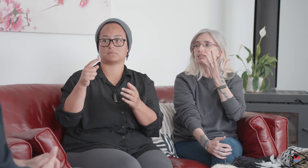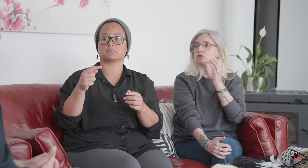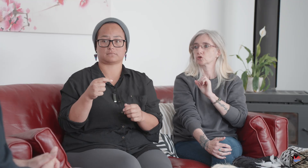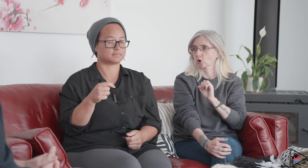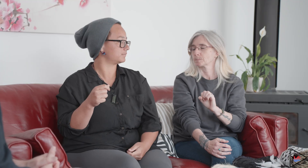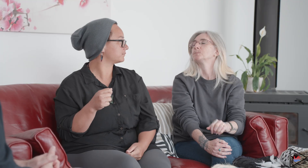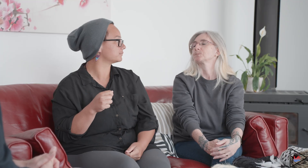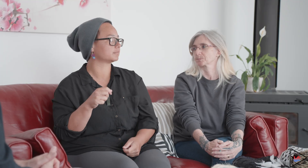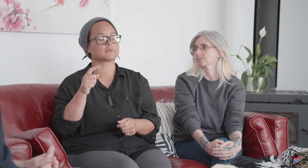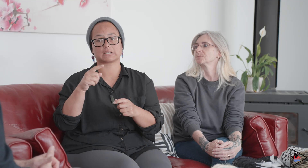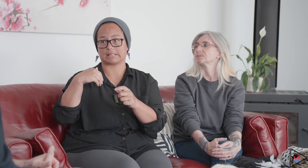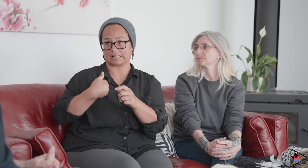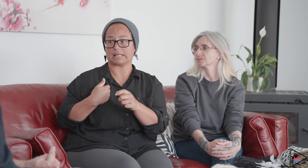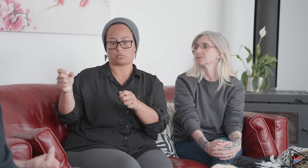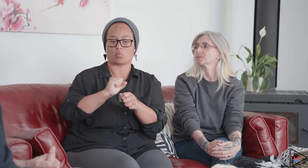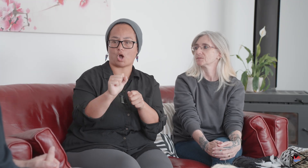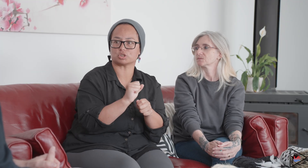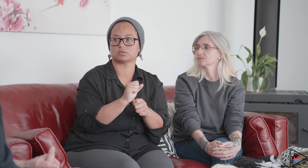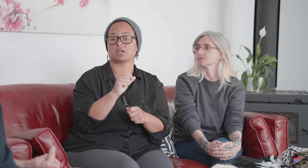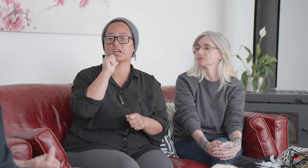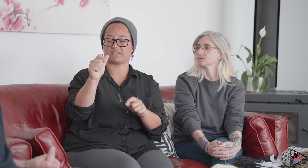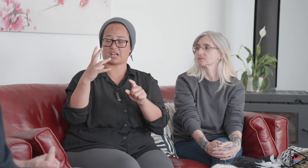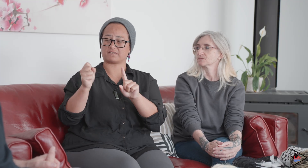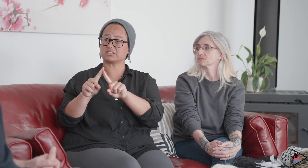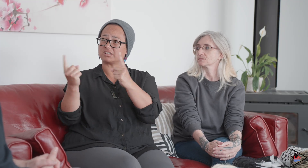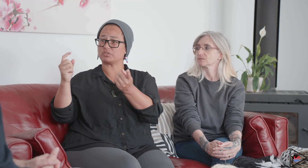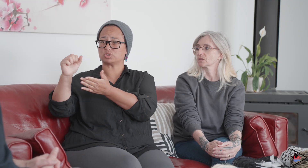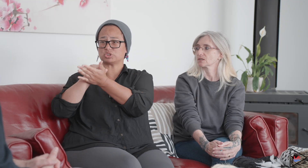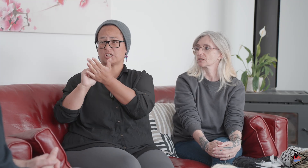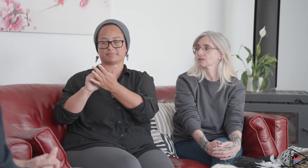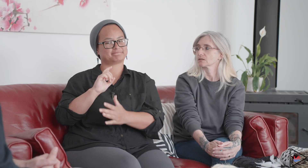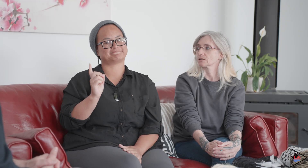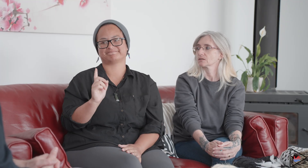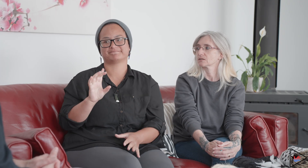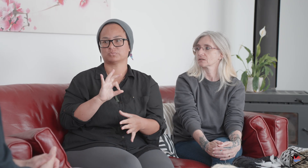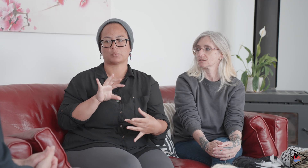sunlight? Yeah, sunlight dishwashing liquid. Yeah, you have to use that to wash it. If you use